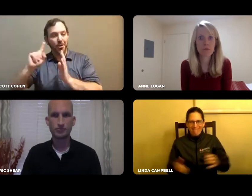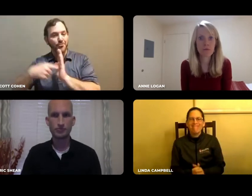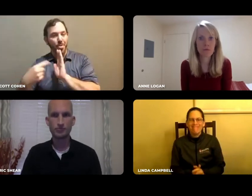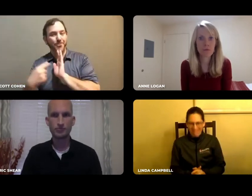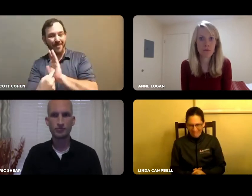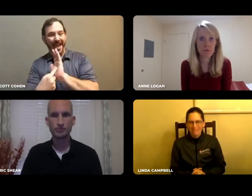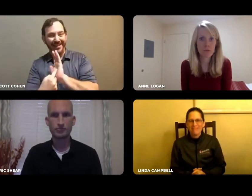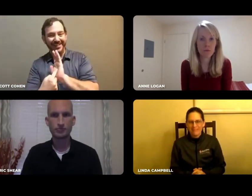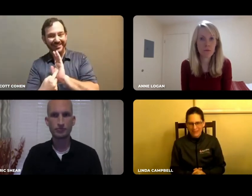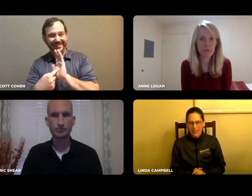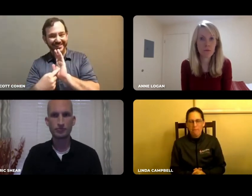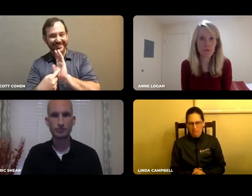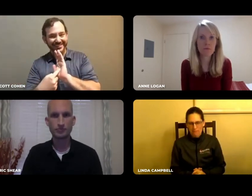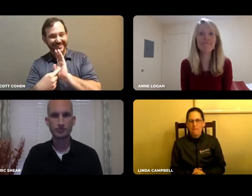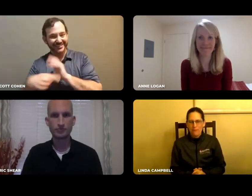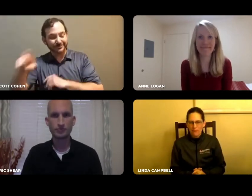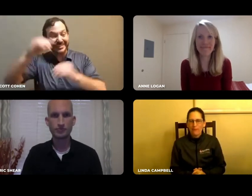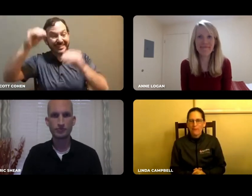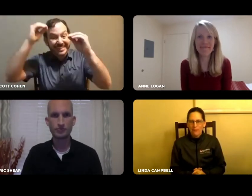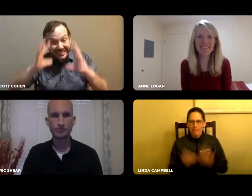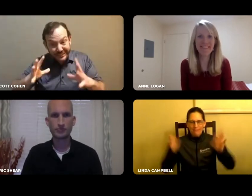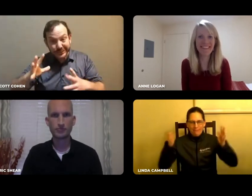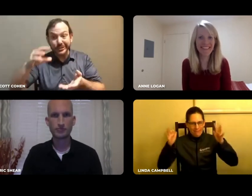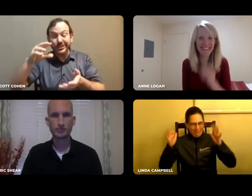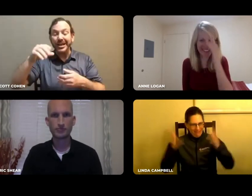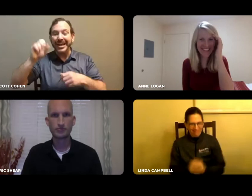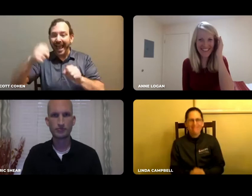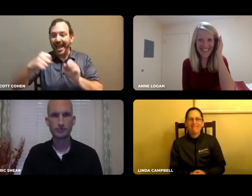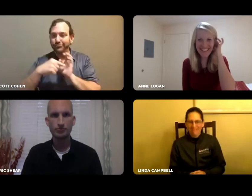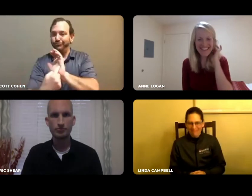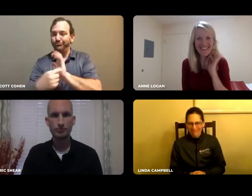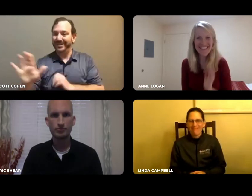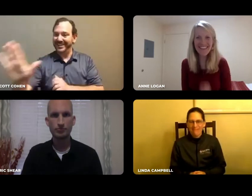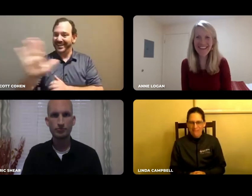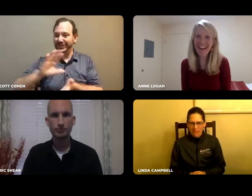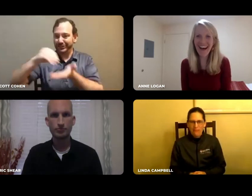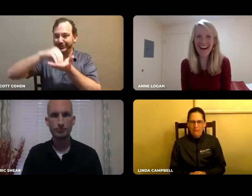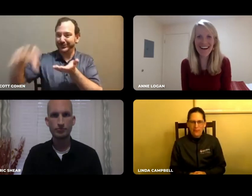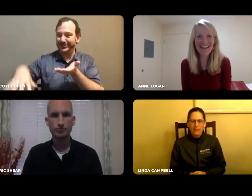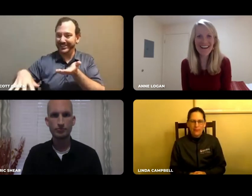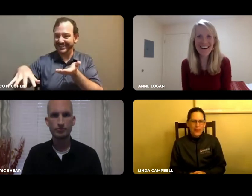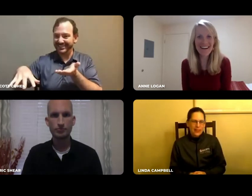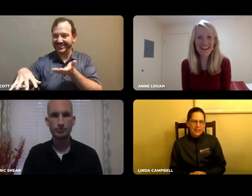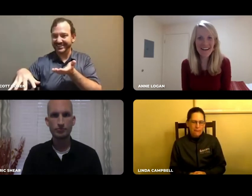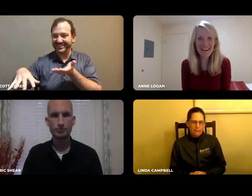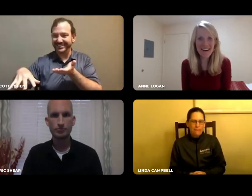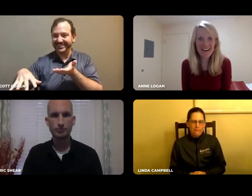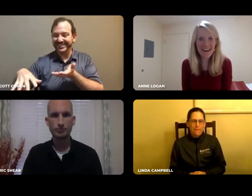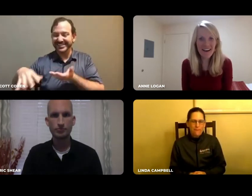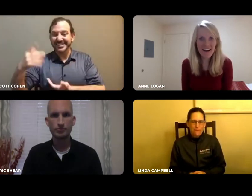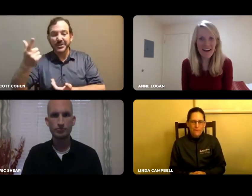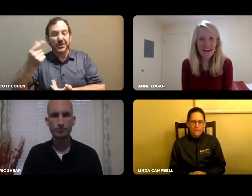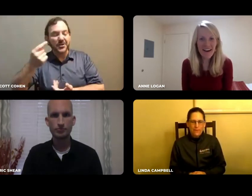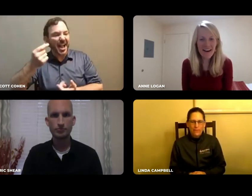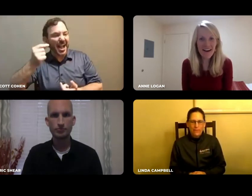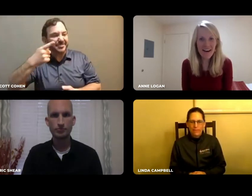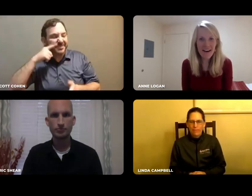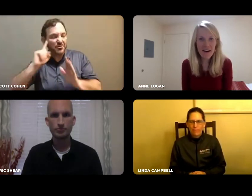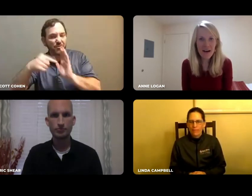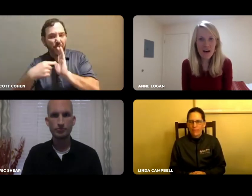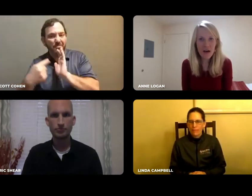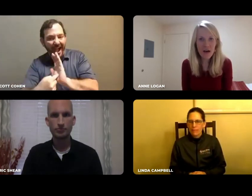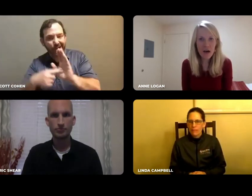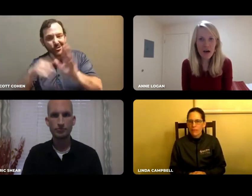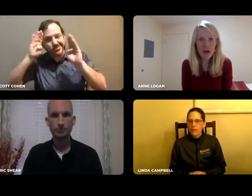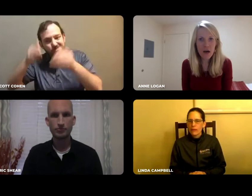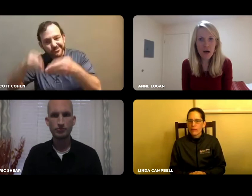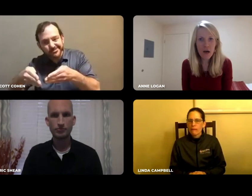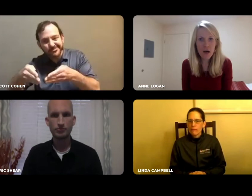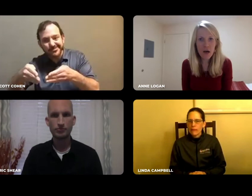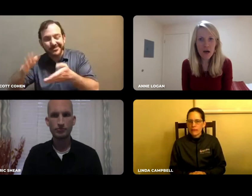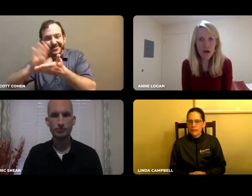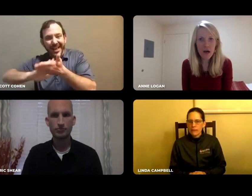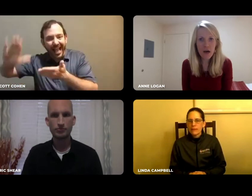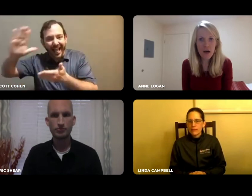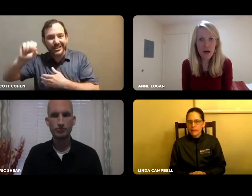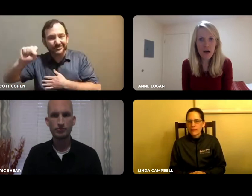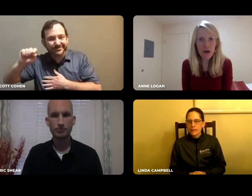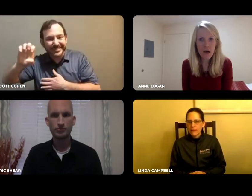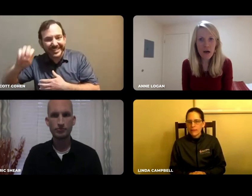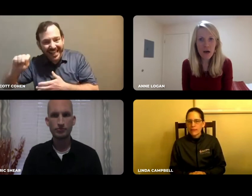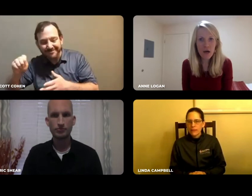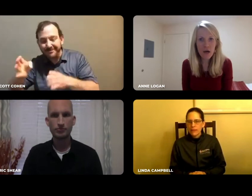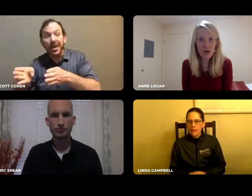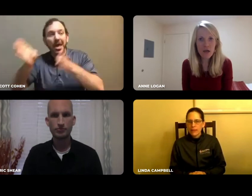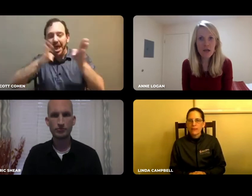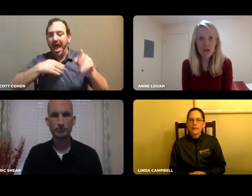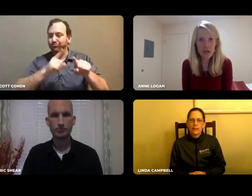Yes the purpose of these webinars is that you can motivate the students